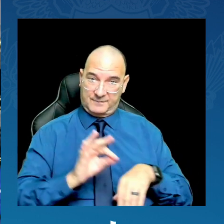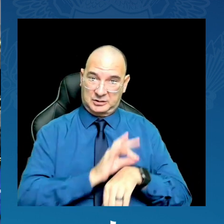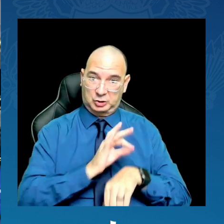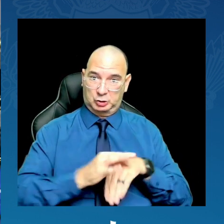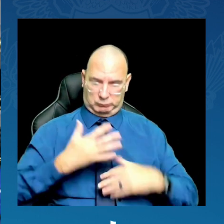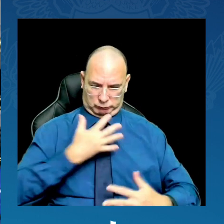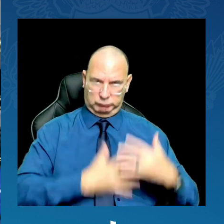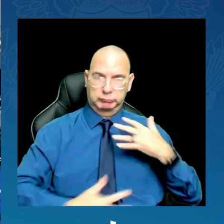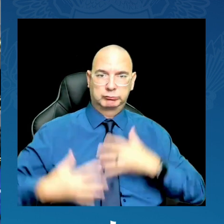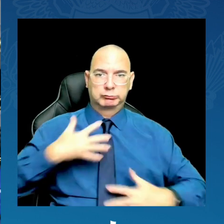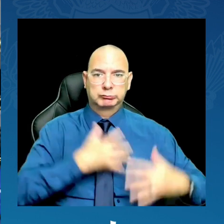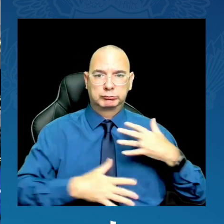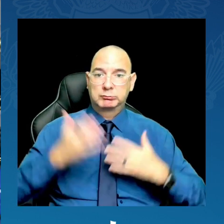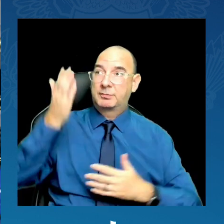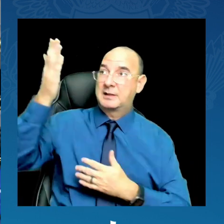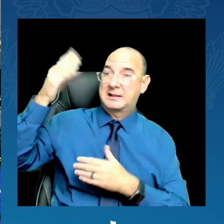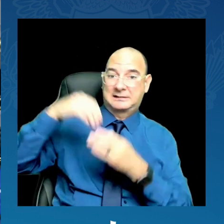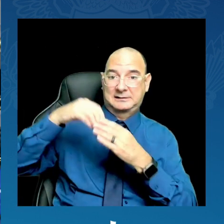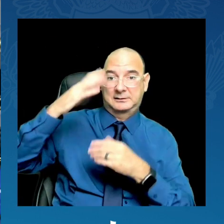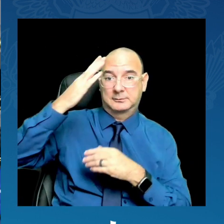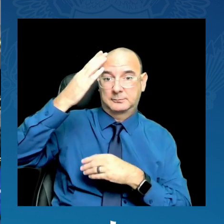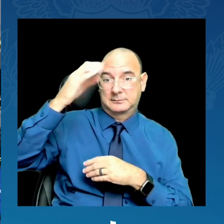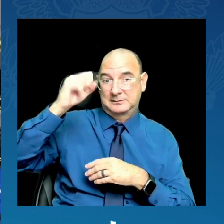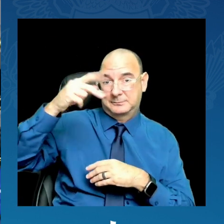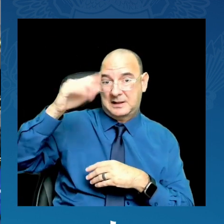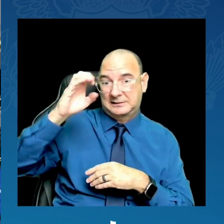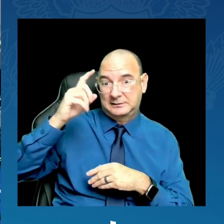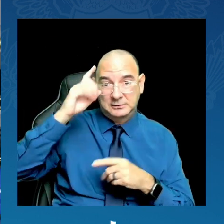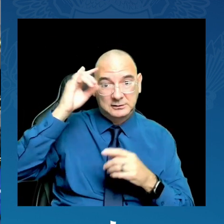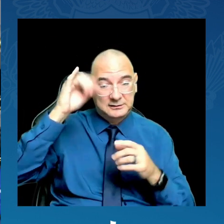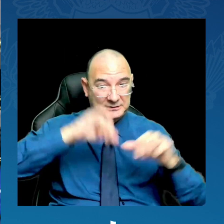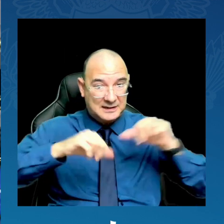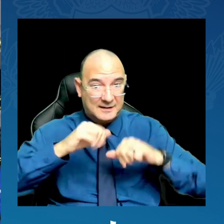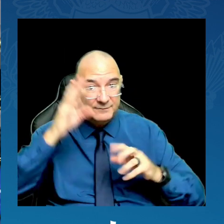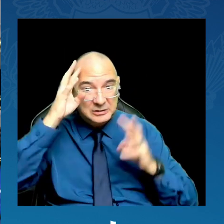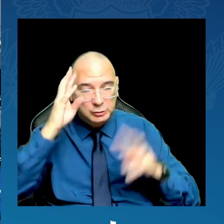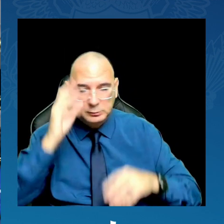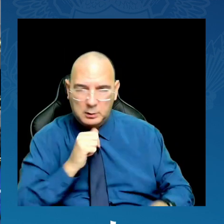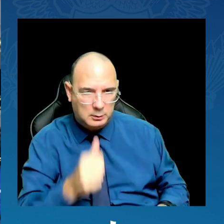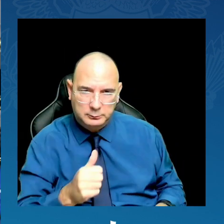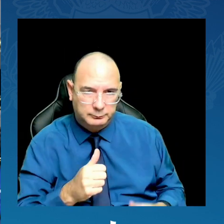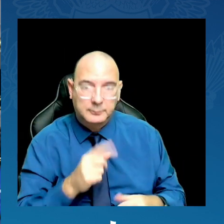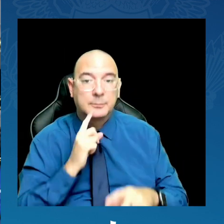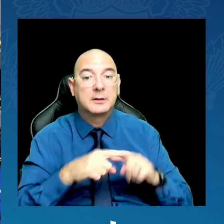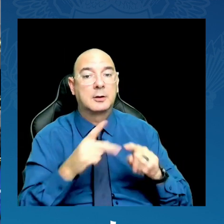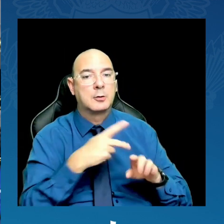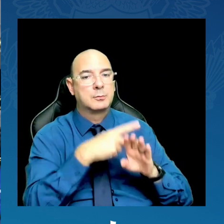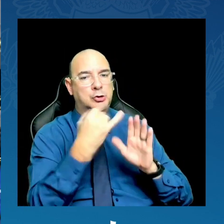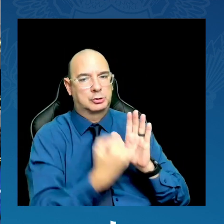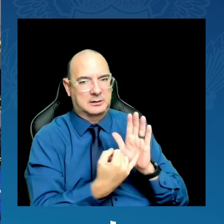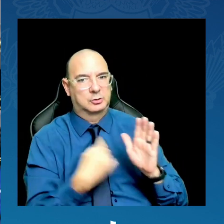I co-led this Heart Cells in Space project when I was a graduate student at Stanford University, and it has been the foundation